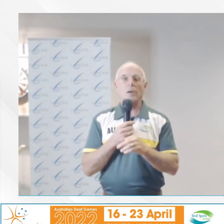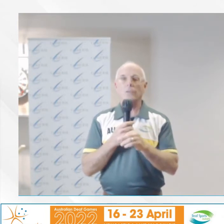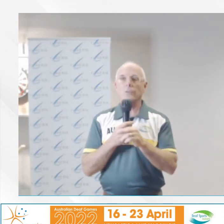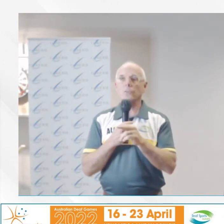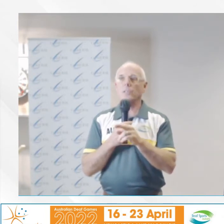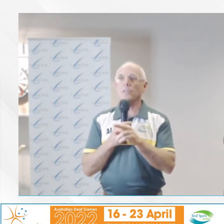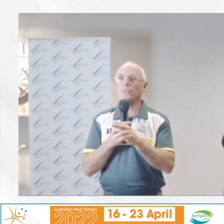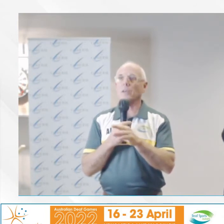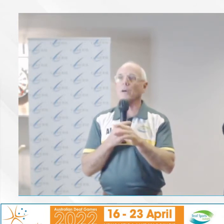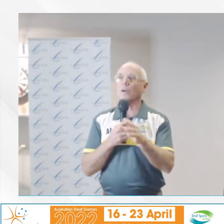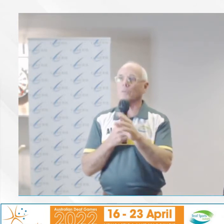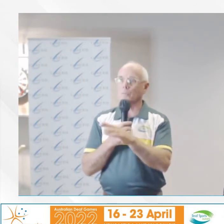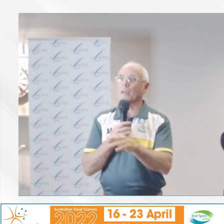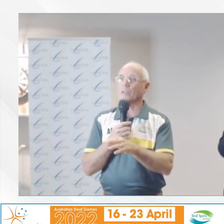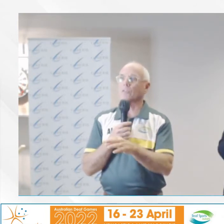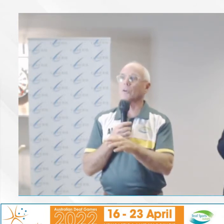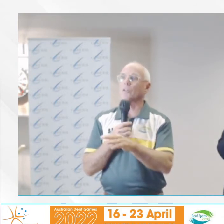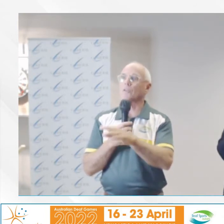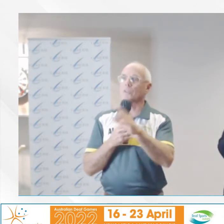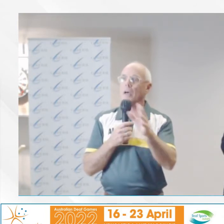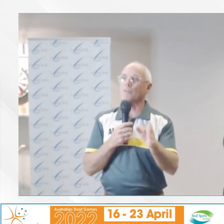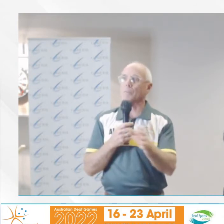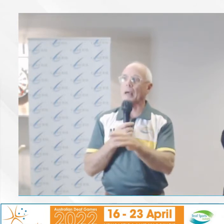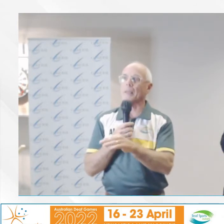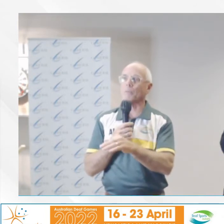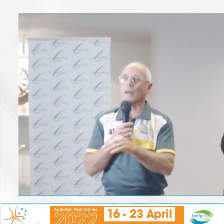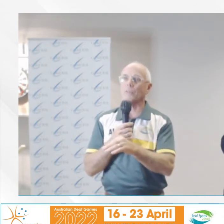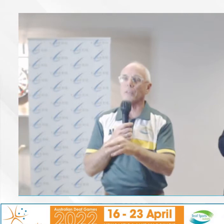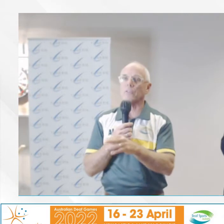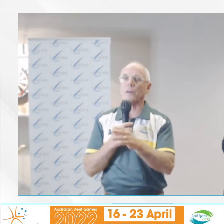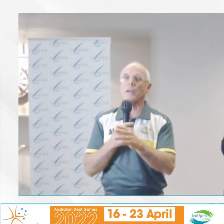two cities on making certain there is a coping plan in place now as far as